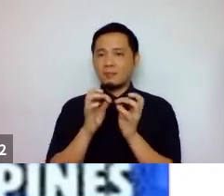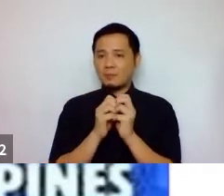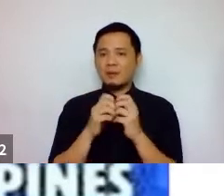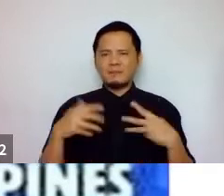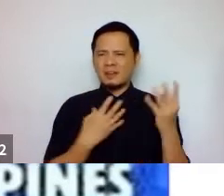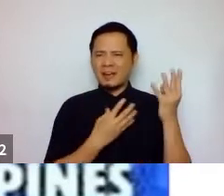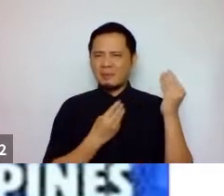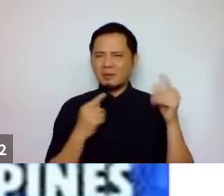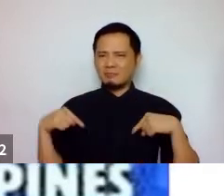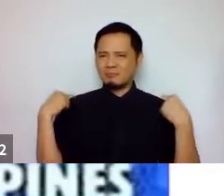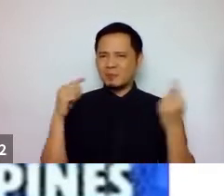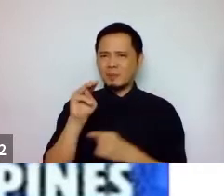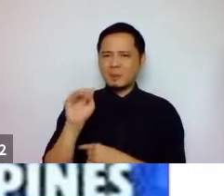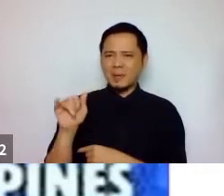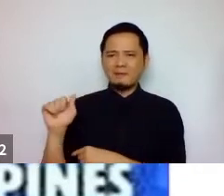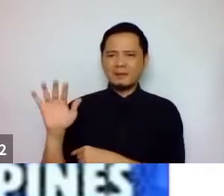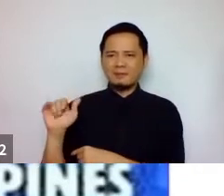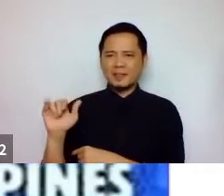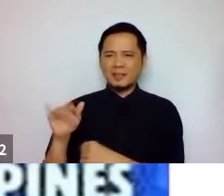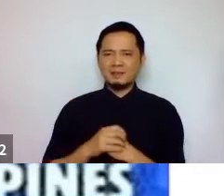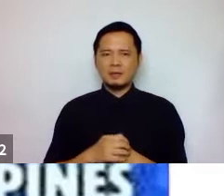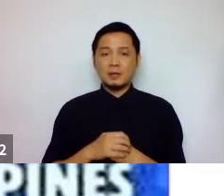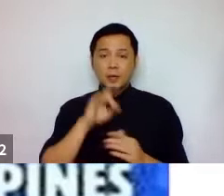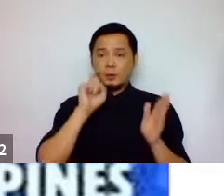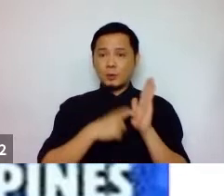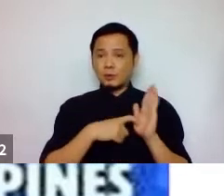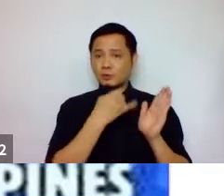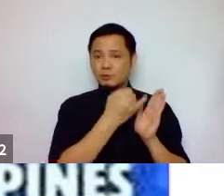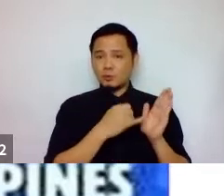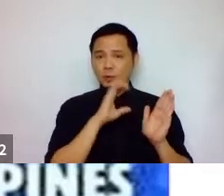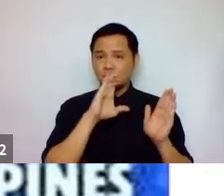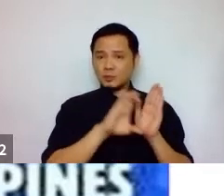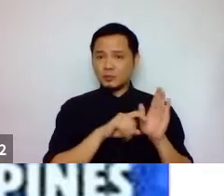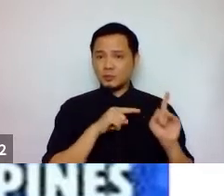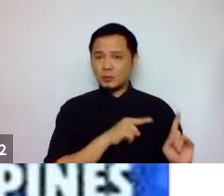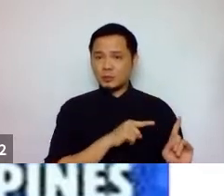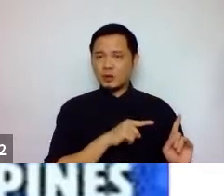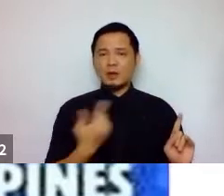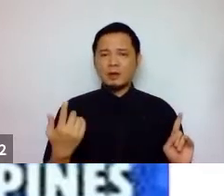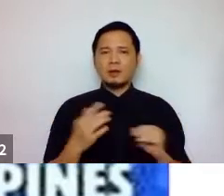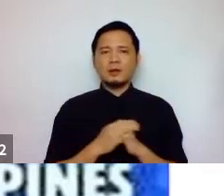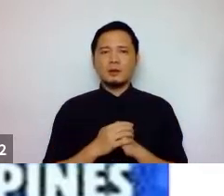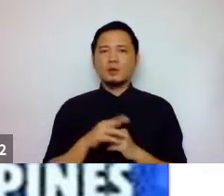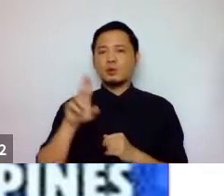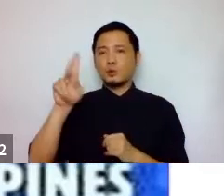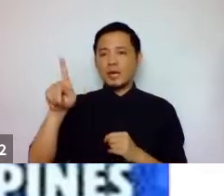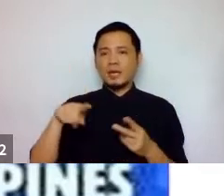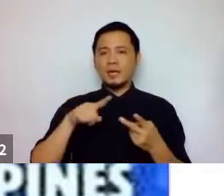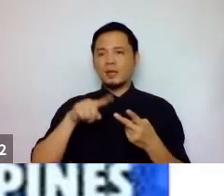So as you can see these three variants, maybe you know them better as the UK, the 117.